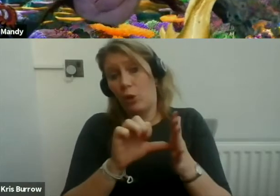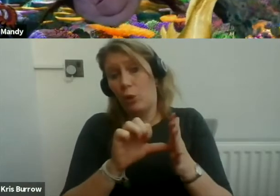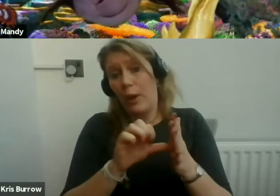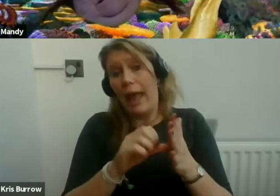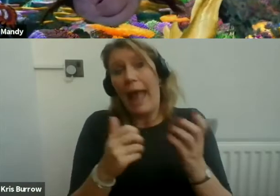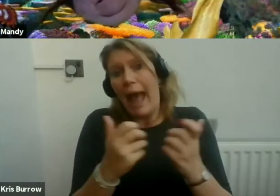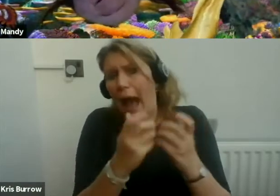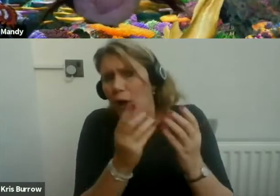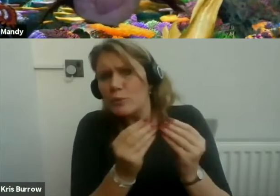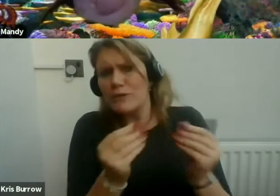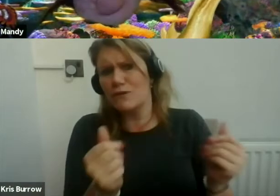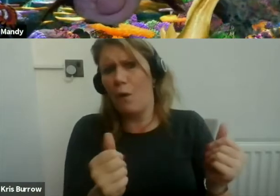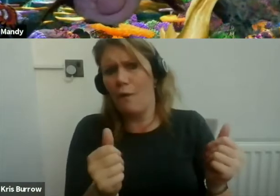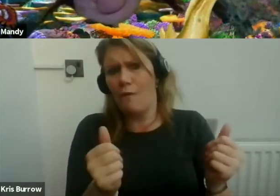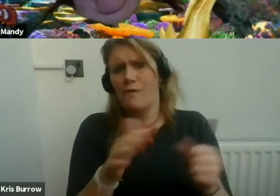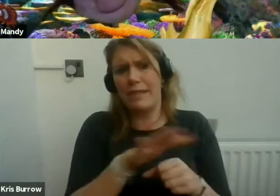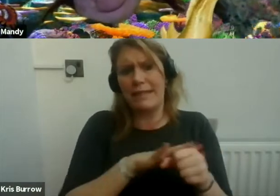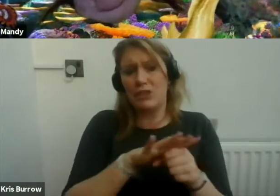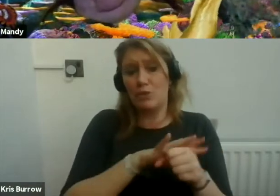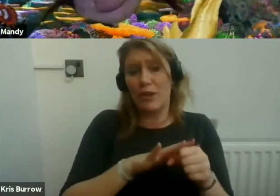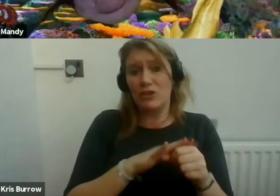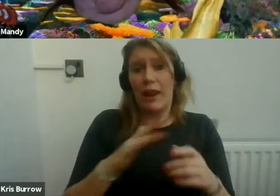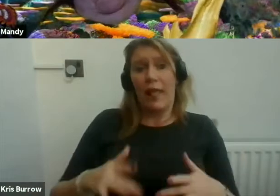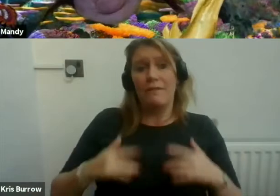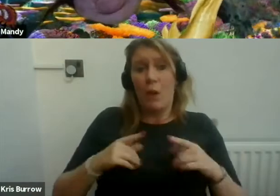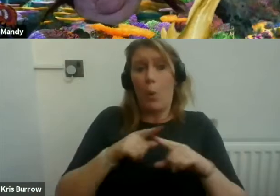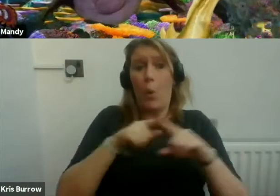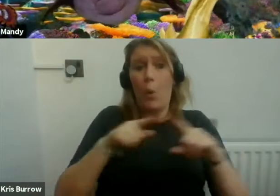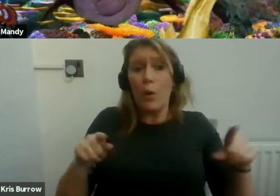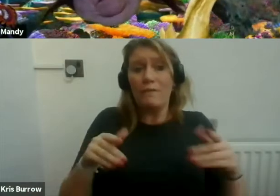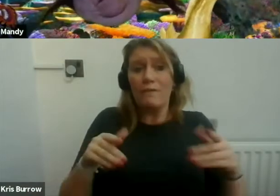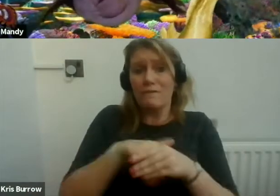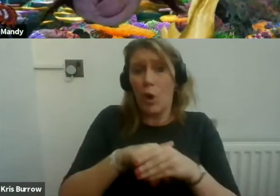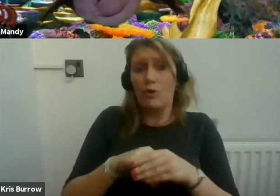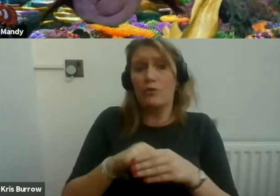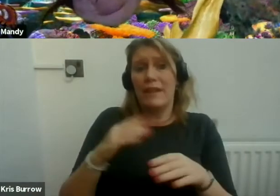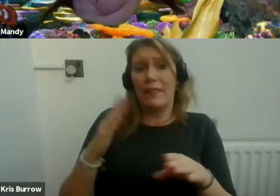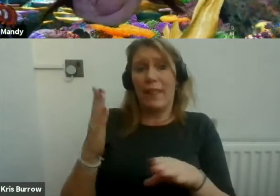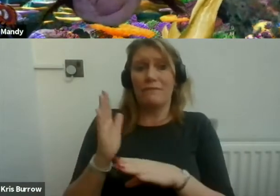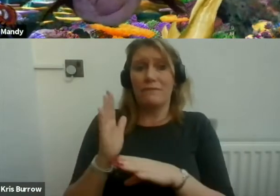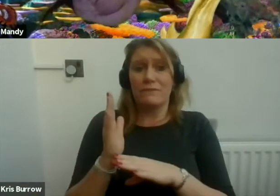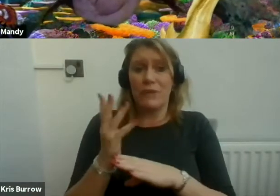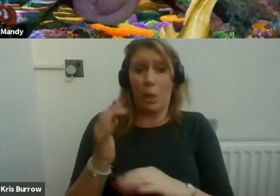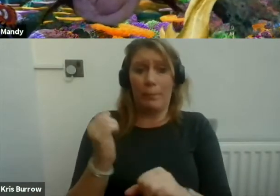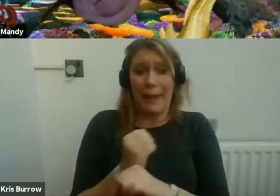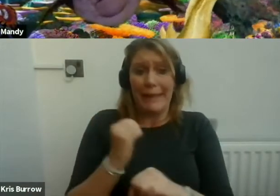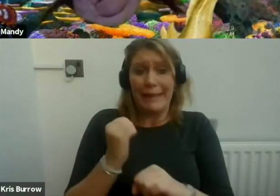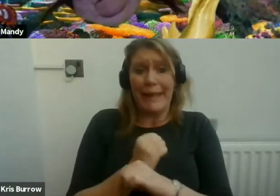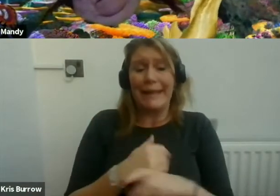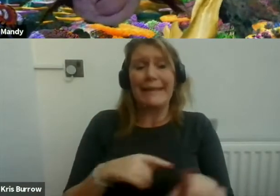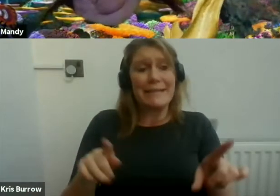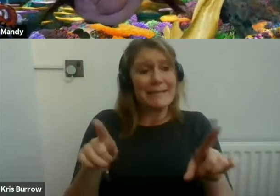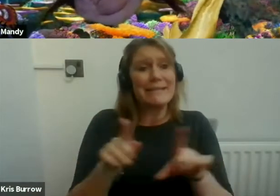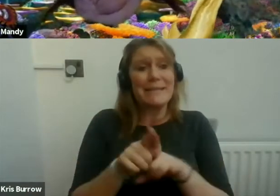that's what you guys, all of you, involved in the production have done. You've looked at it sideways and you've thought,